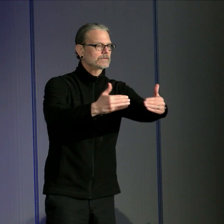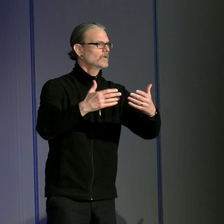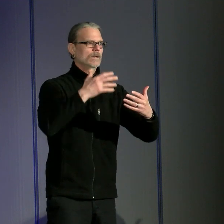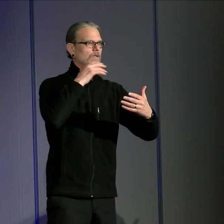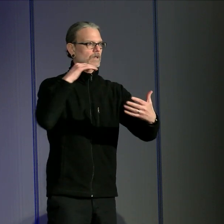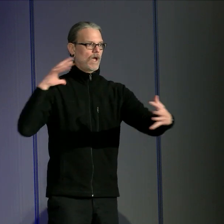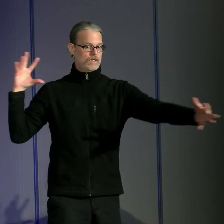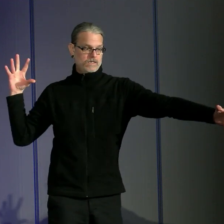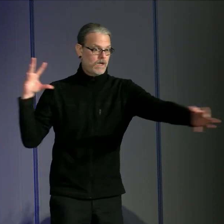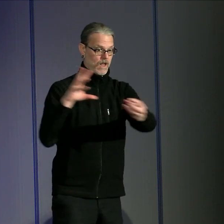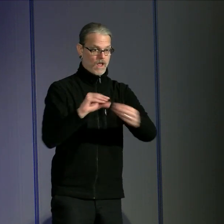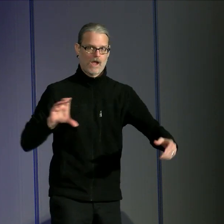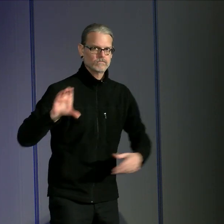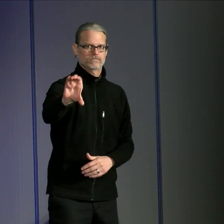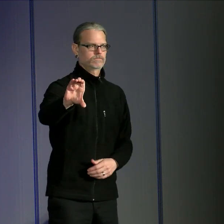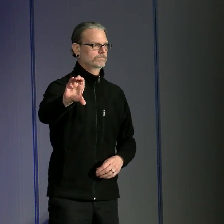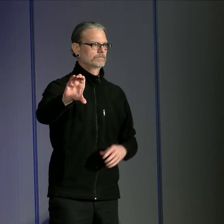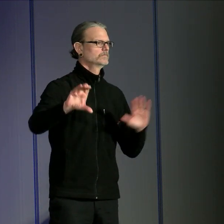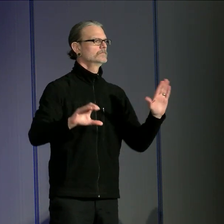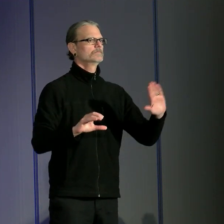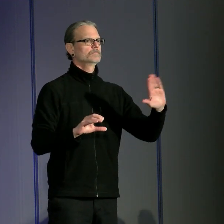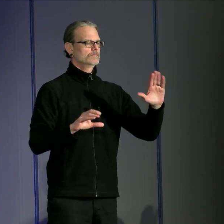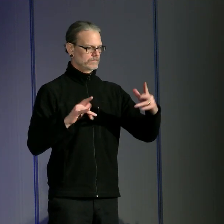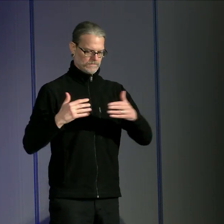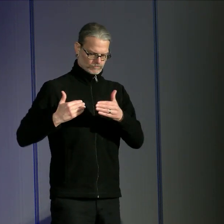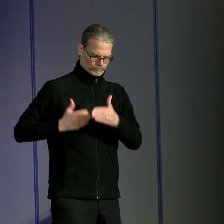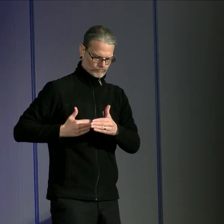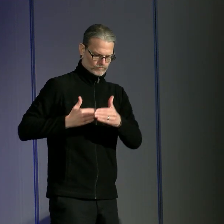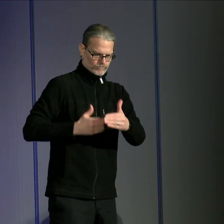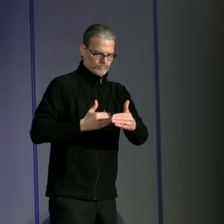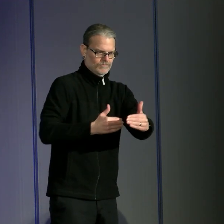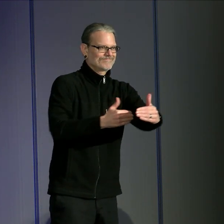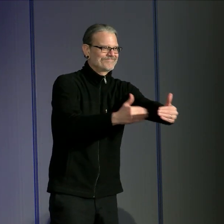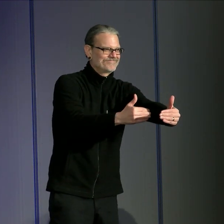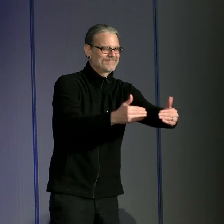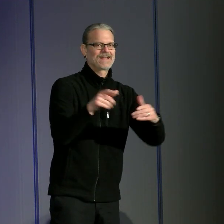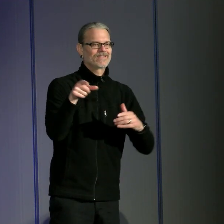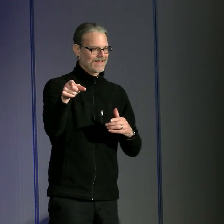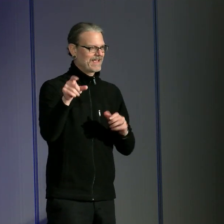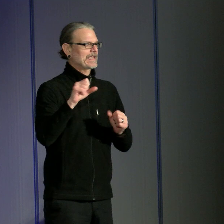Hit them a little bit, and they start to learn about accessibility and accessibility requirements.